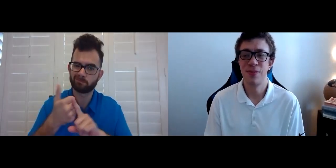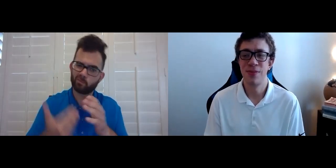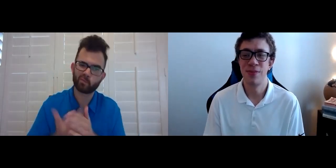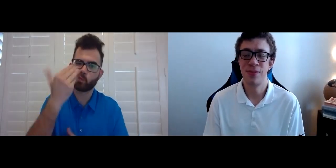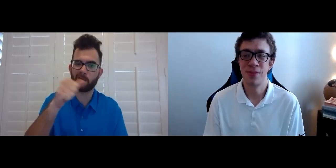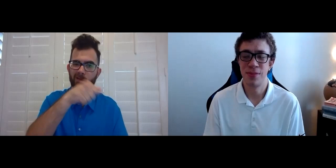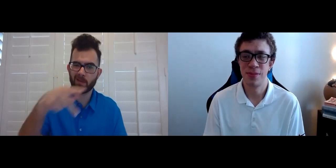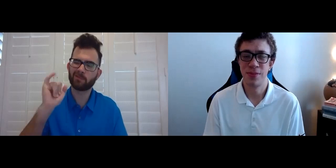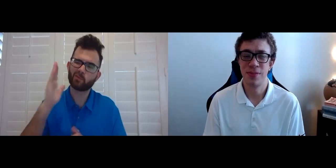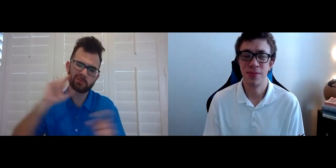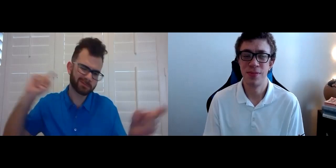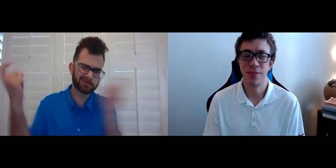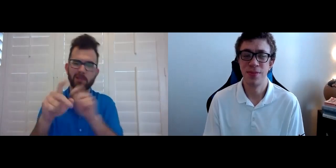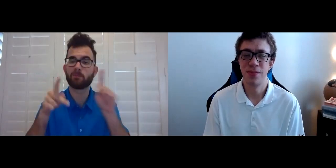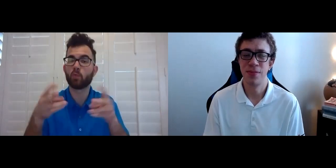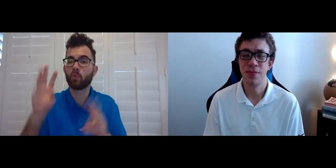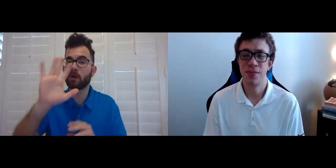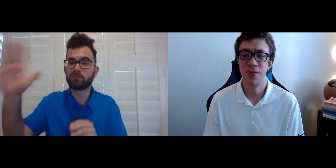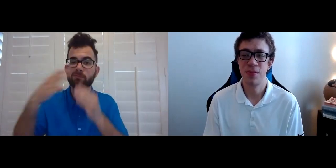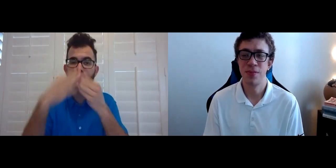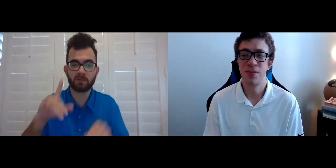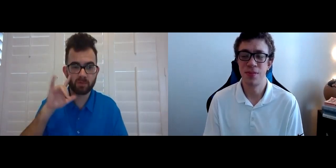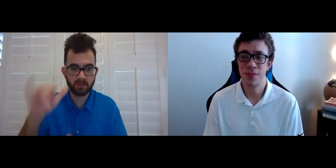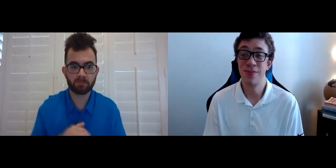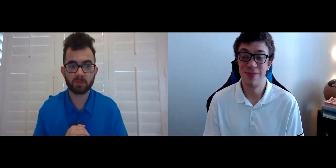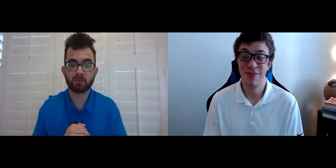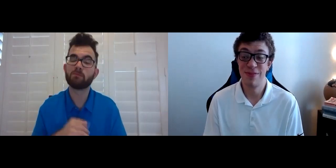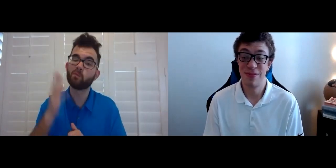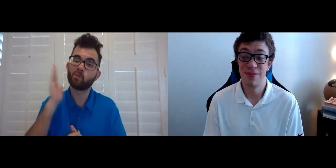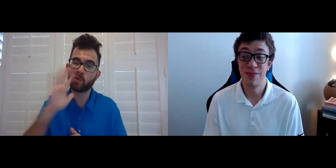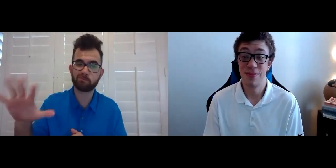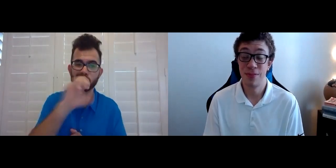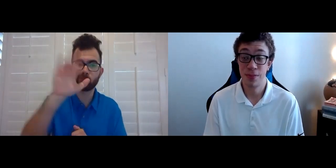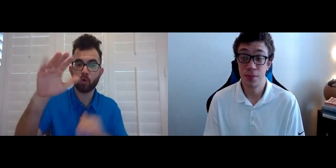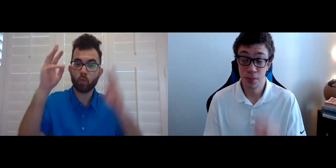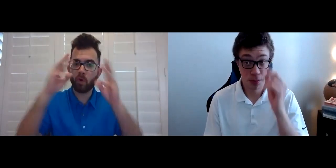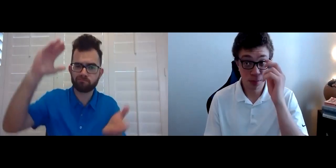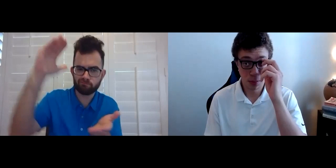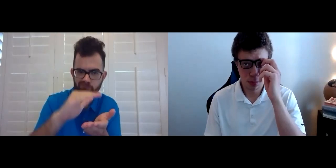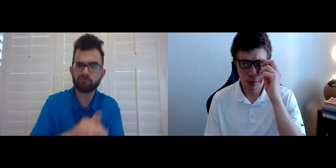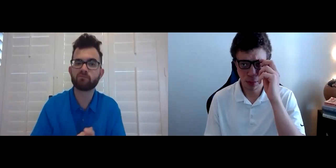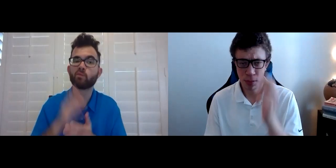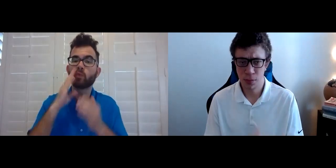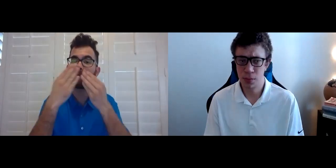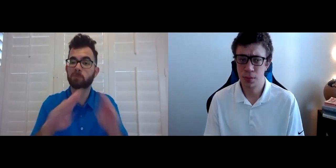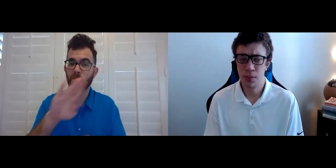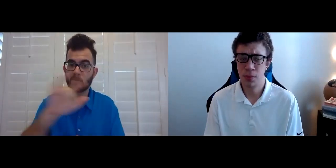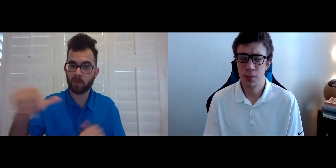SWIPS is a high-end new application that will change the way people split things forever.